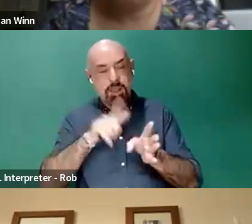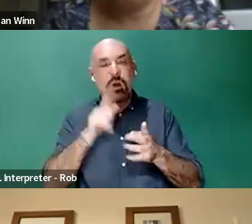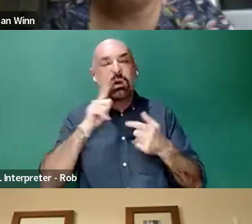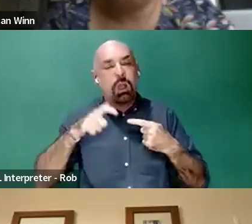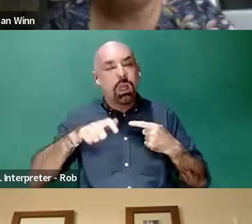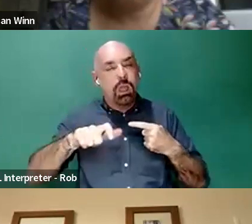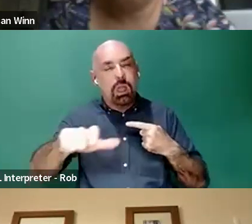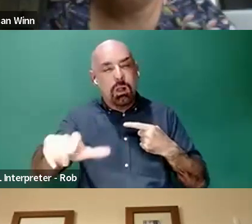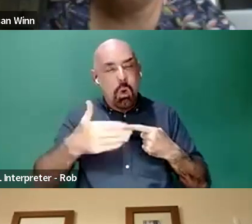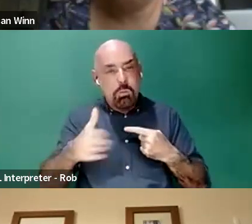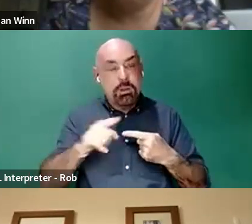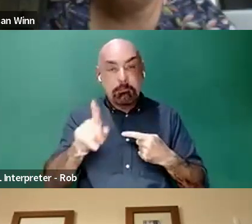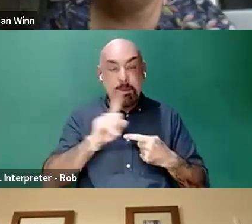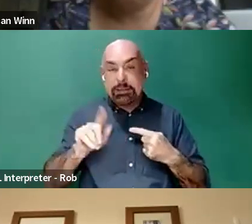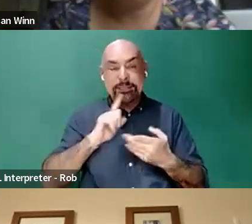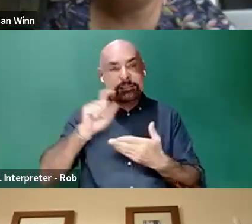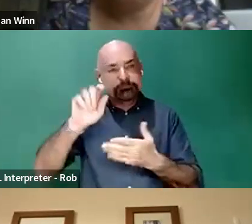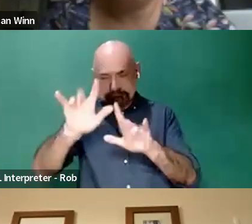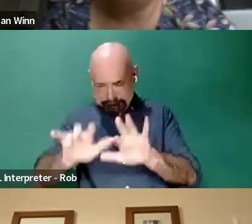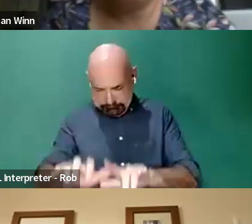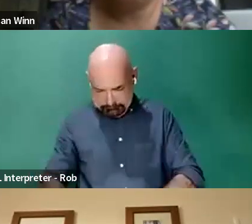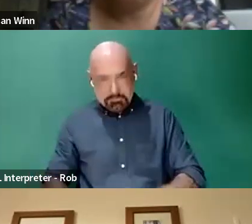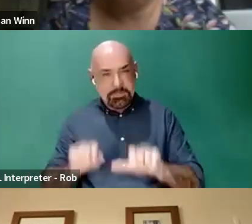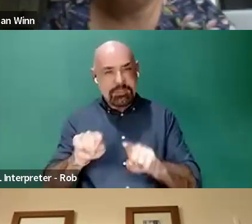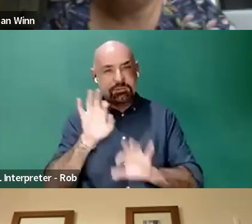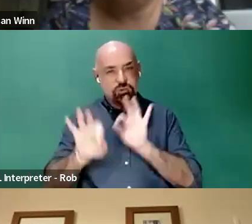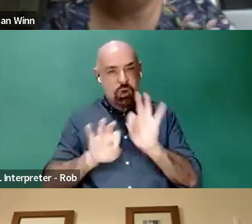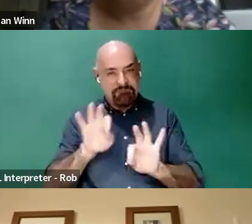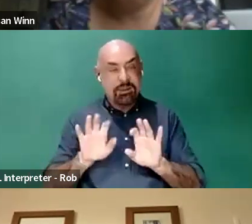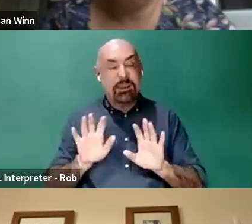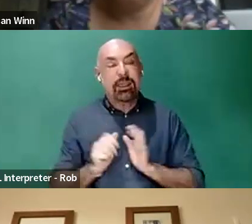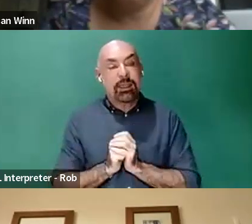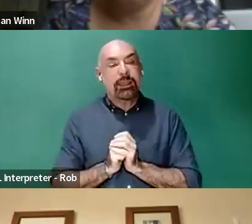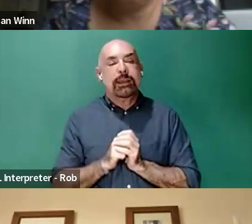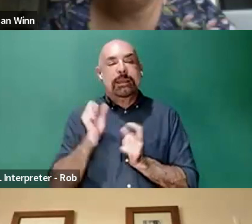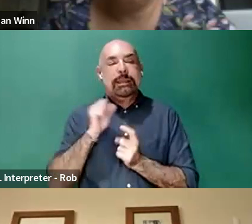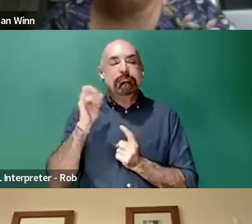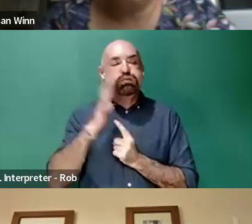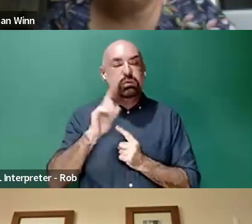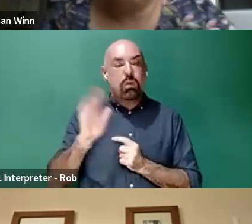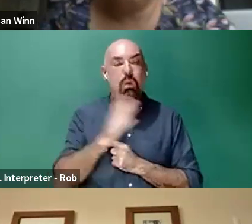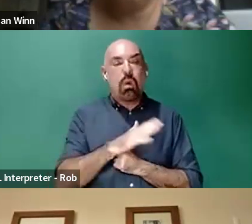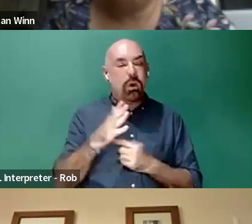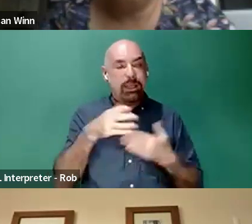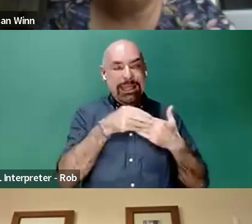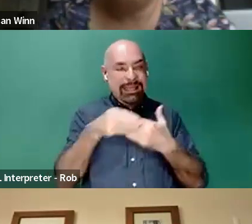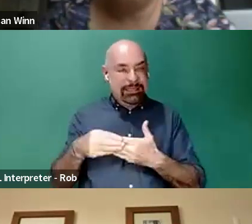But please do try and fill that survey out as well. And the important thing, which all the leads said, is please get in touch.